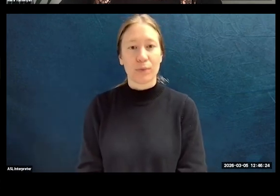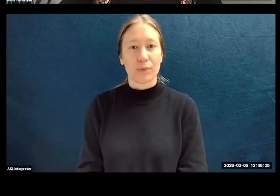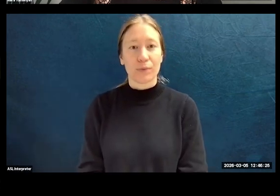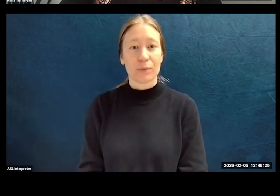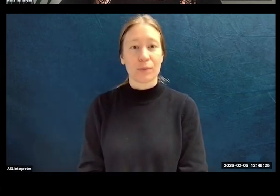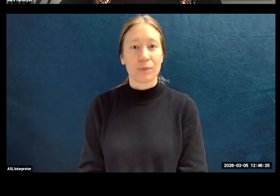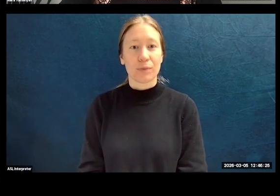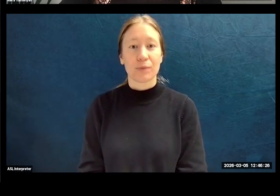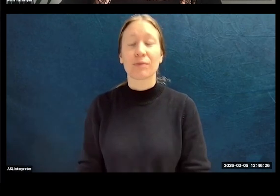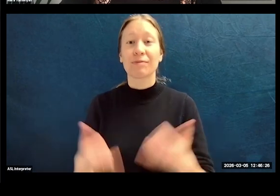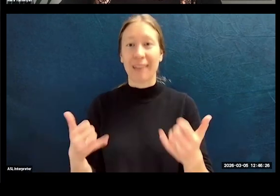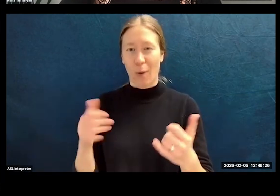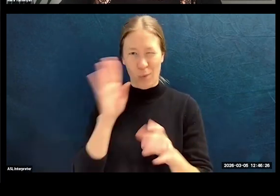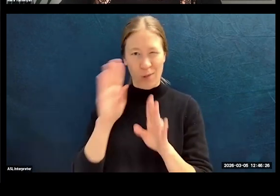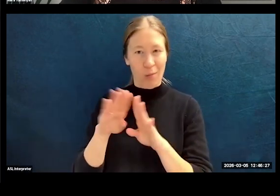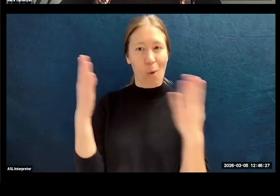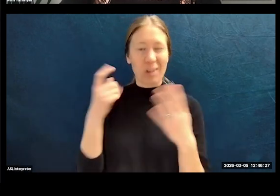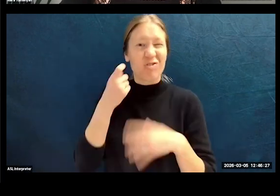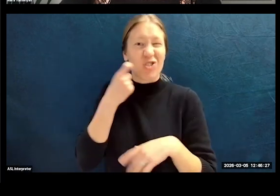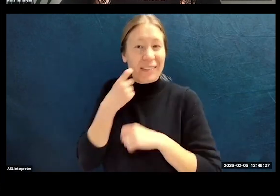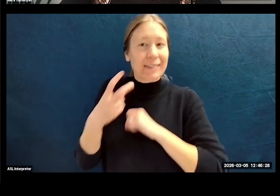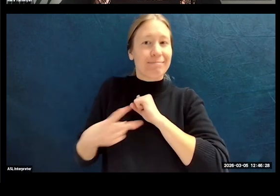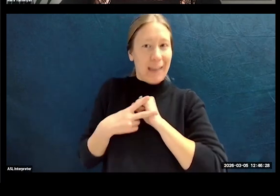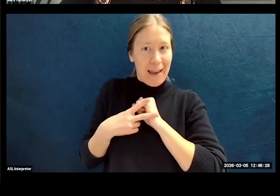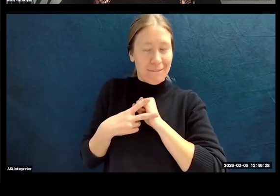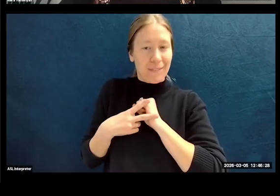So, let's open. This is the document I just saved.